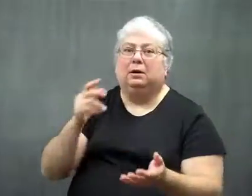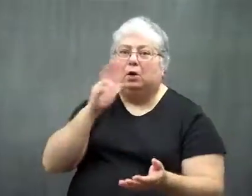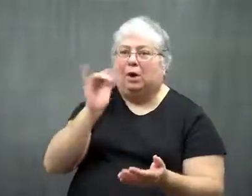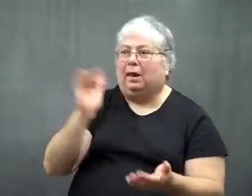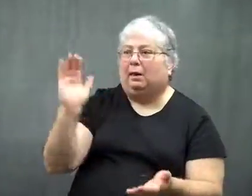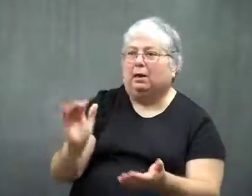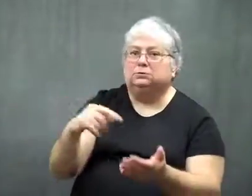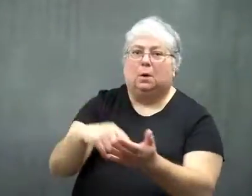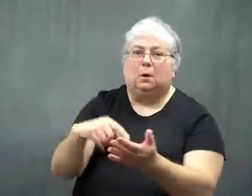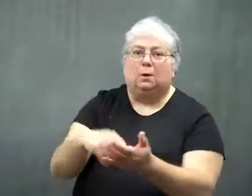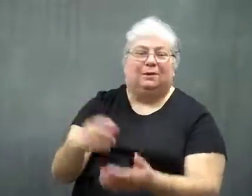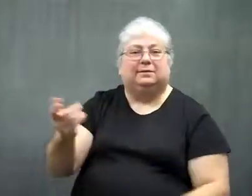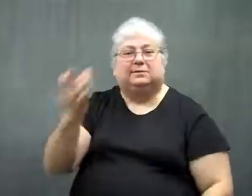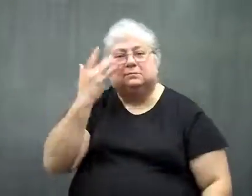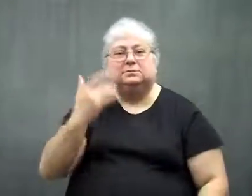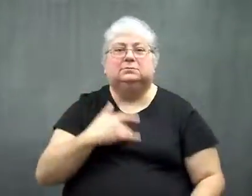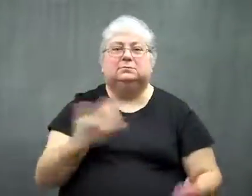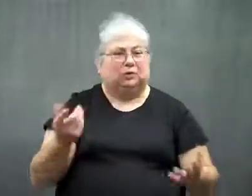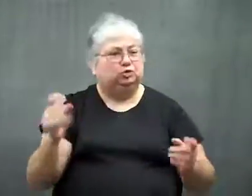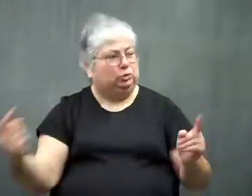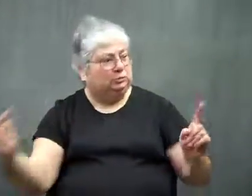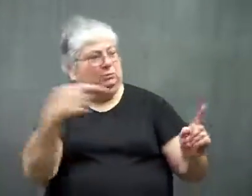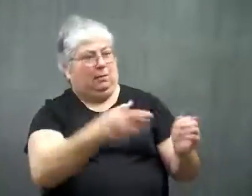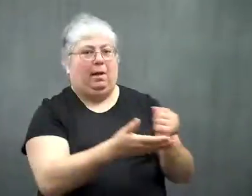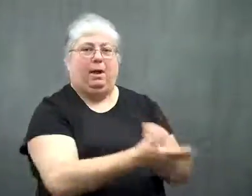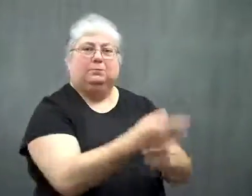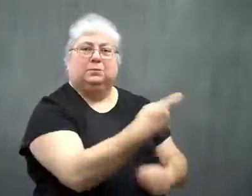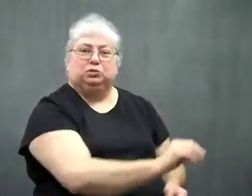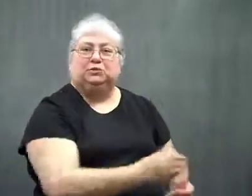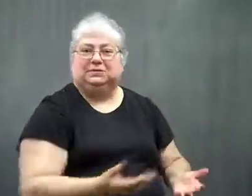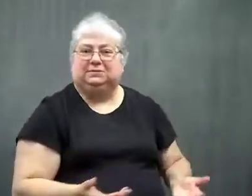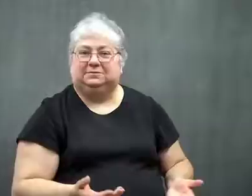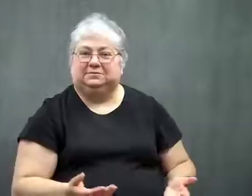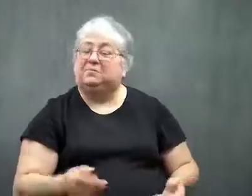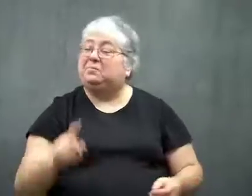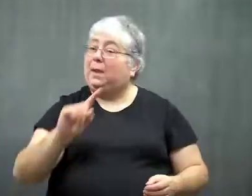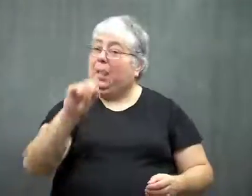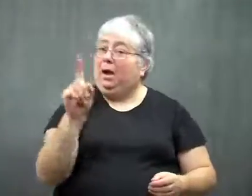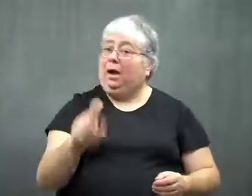It makes the deficit look smaller on paper, and they say why not help the Postal Service out?